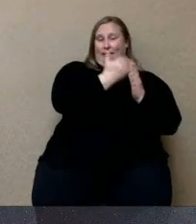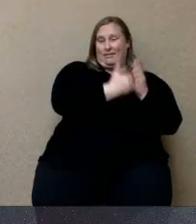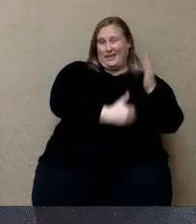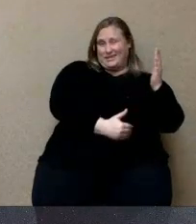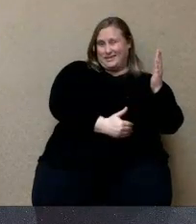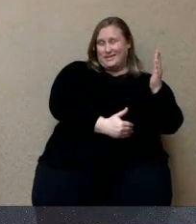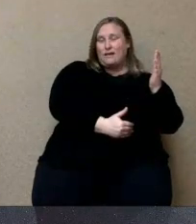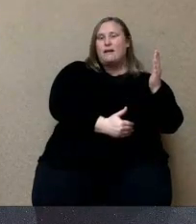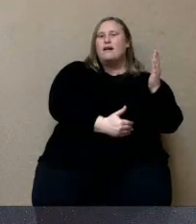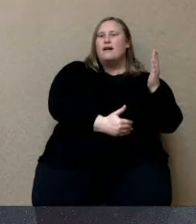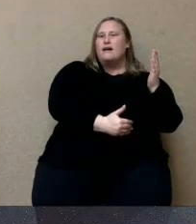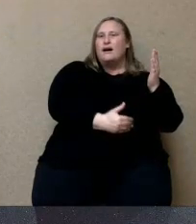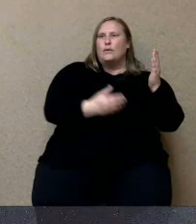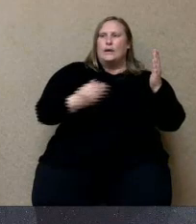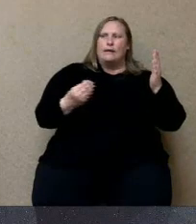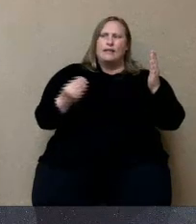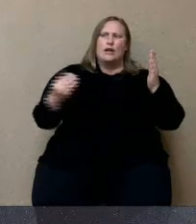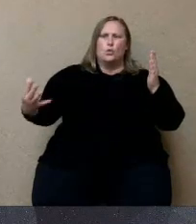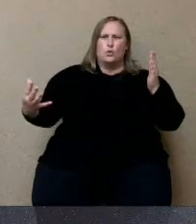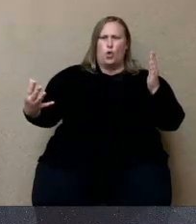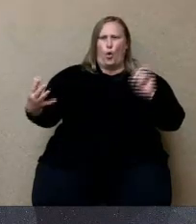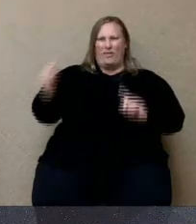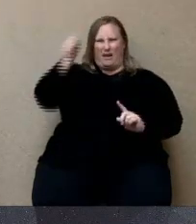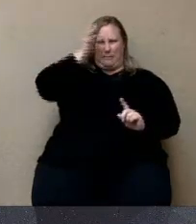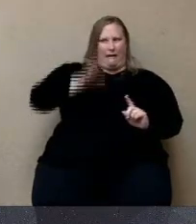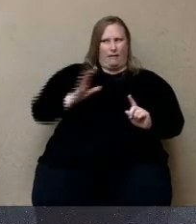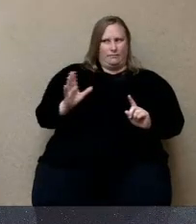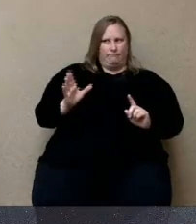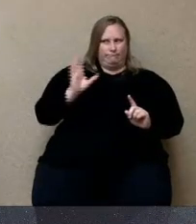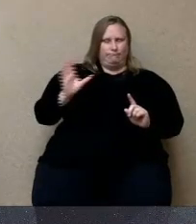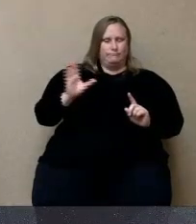wanted to connect with you, sir, as far as I do know a